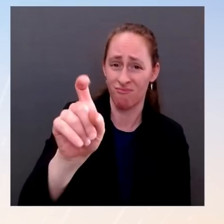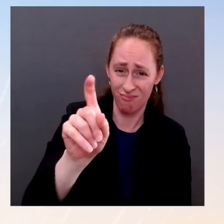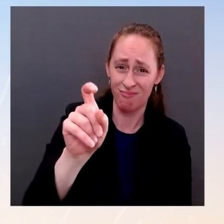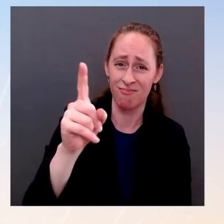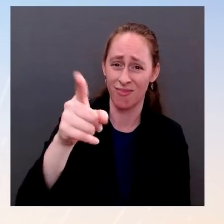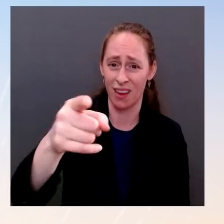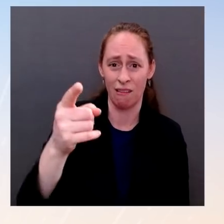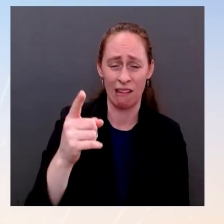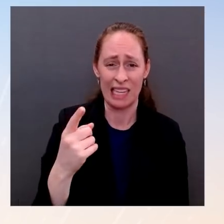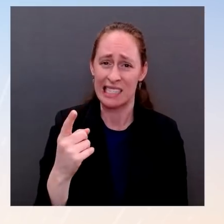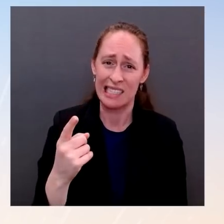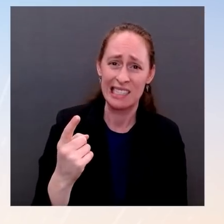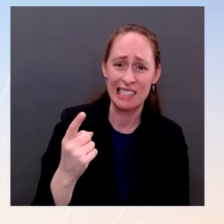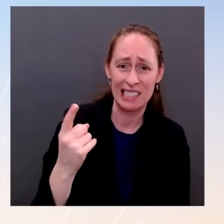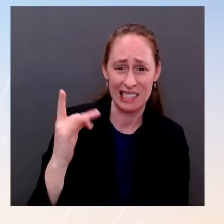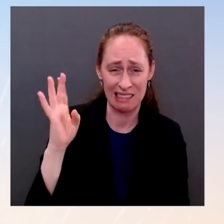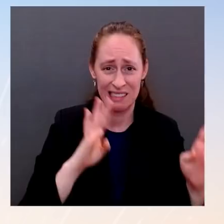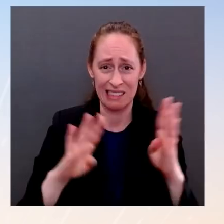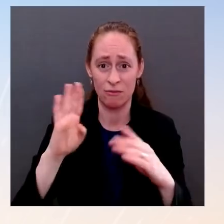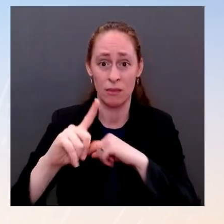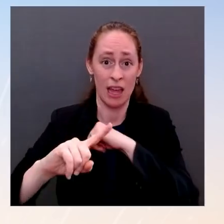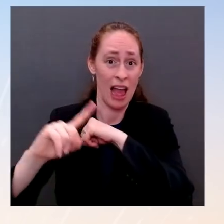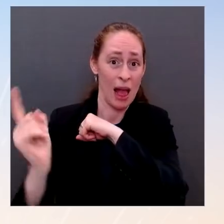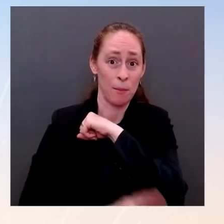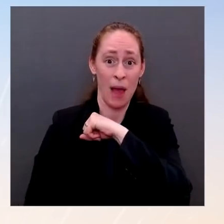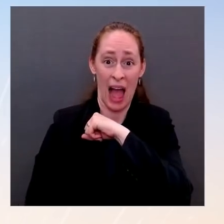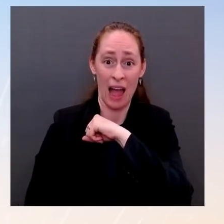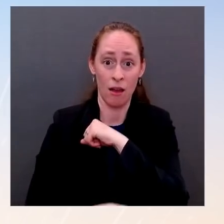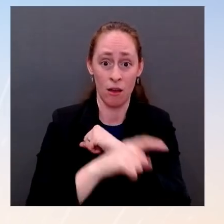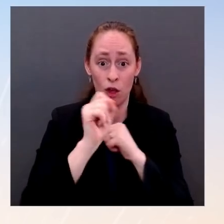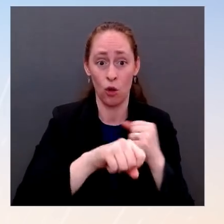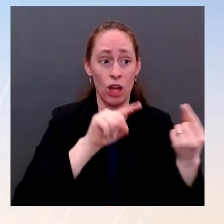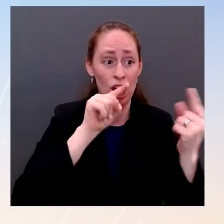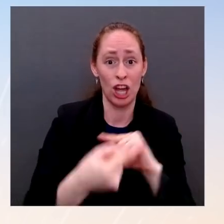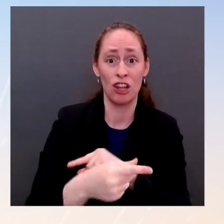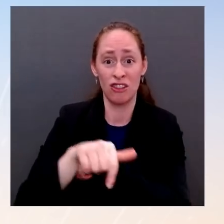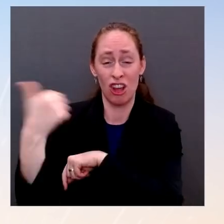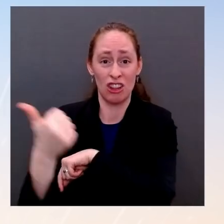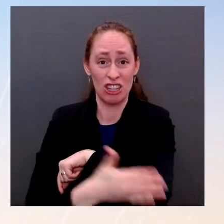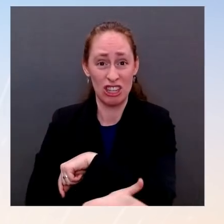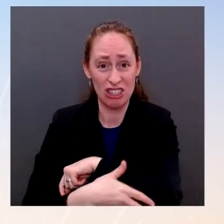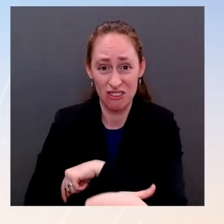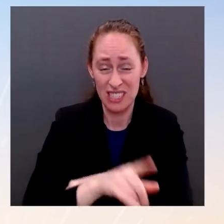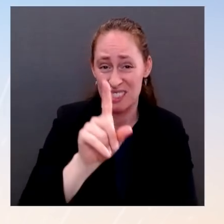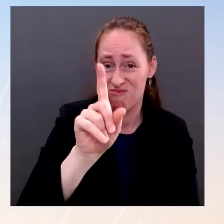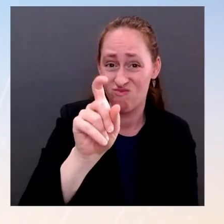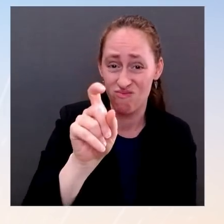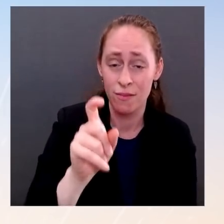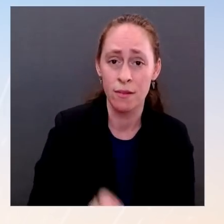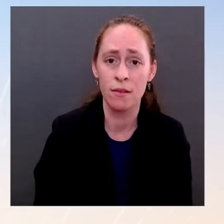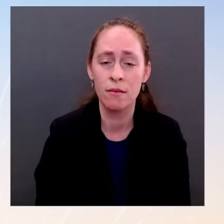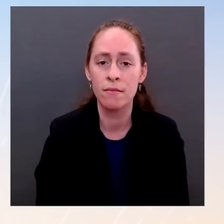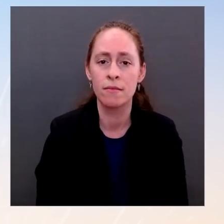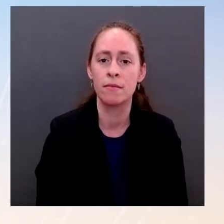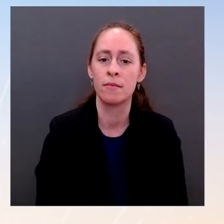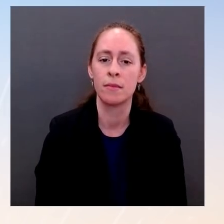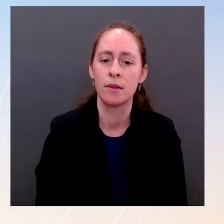Mr. Singh: Yeah, I mentioned some of the -- we have a set of guiding principles that drive our design of sanctions.